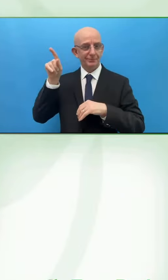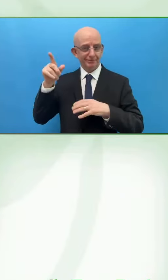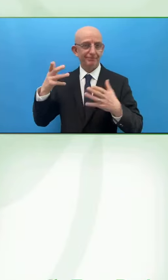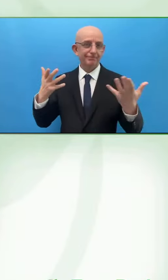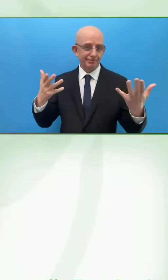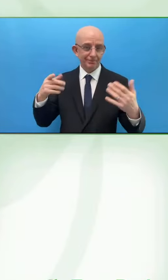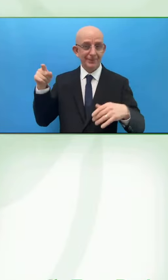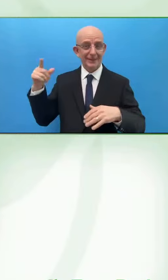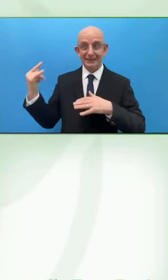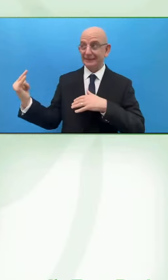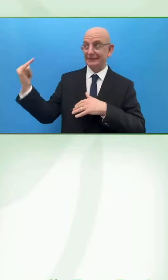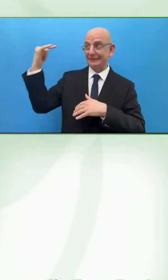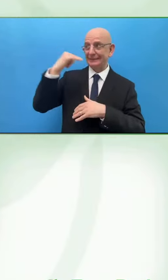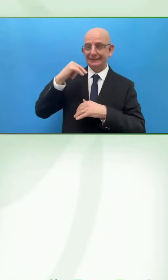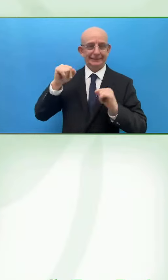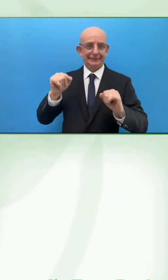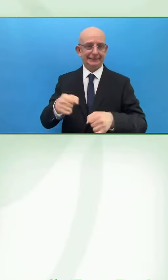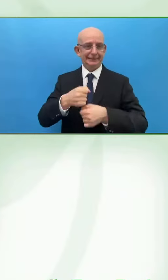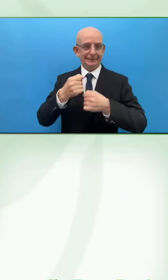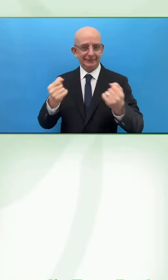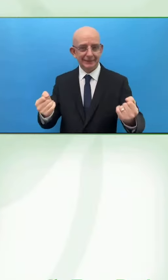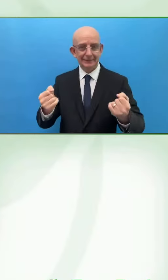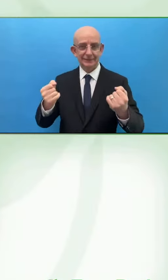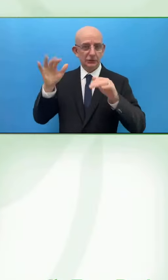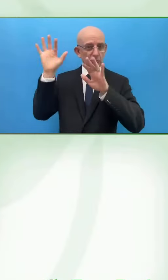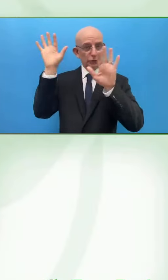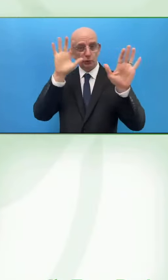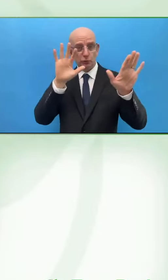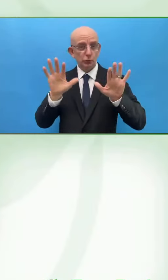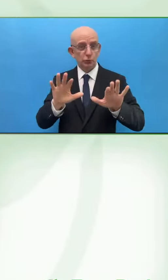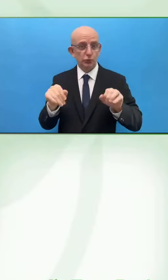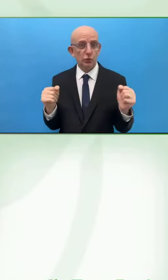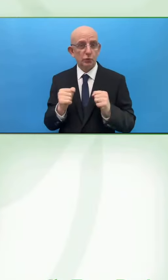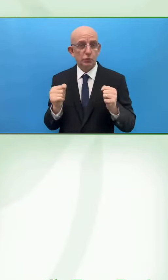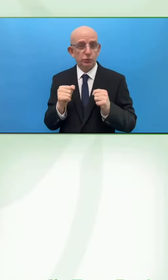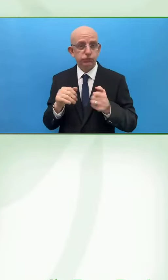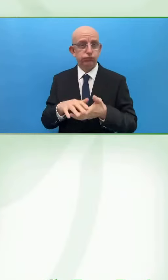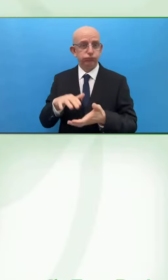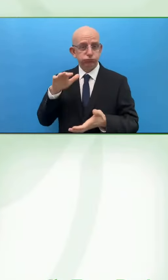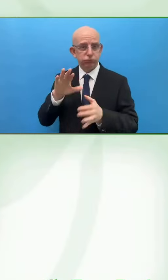warming having effect on discovery itself in a massive way.